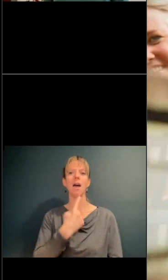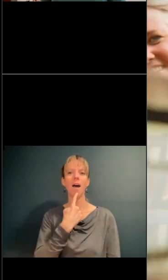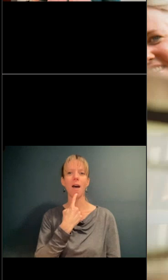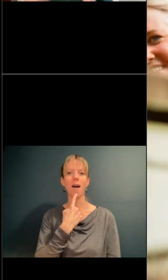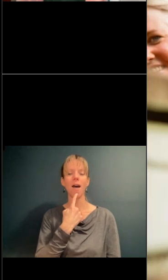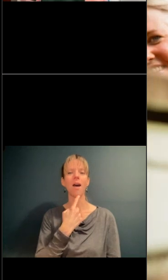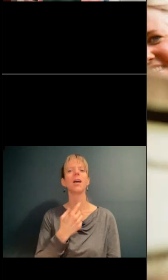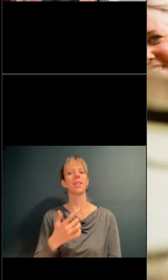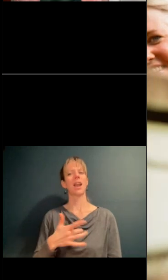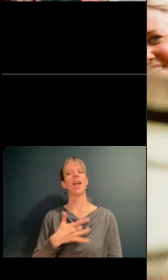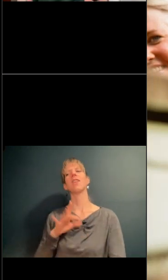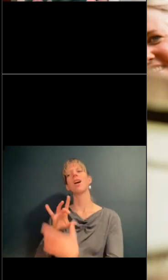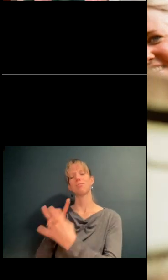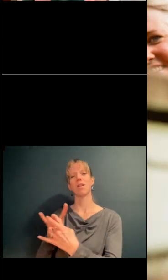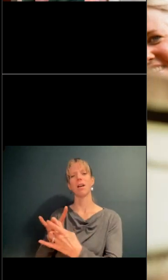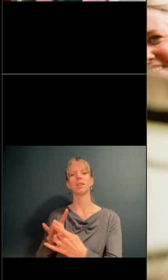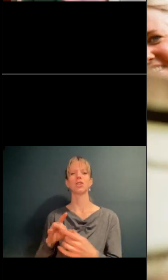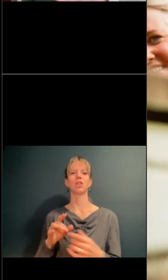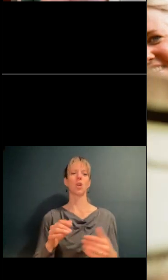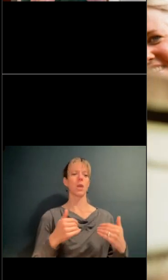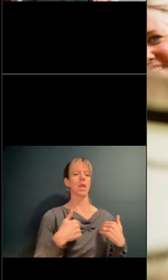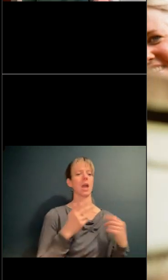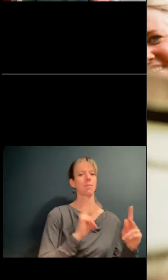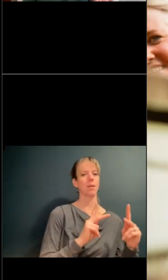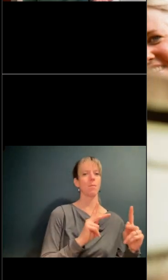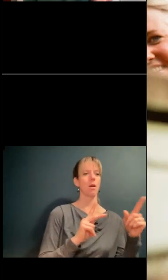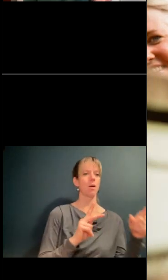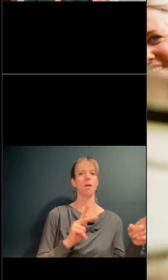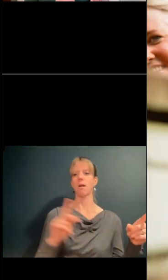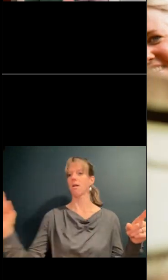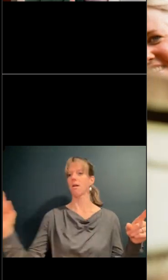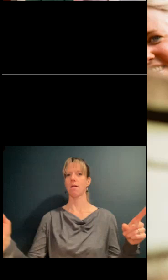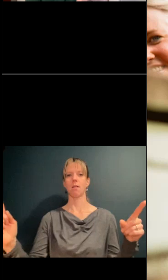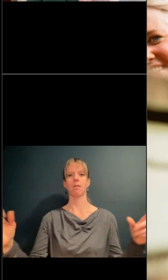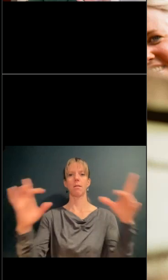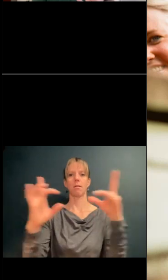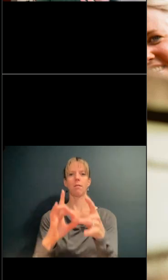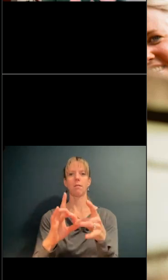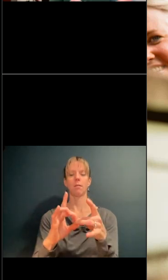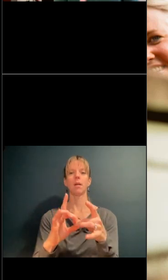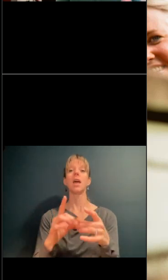So let's connect young people to experiences and valued roles, volunteering, taking on